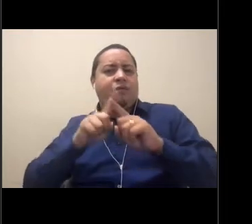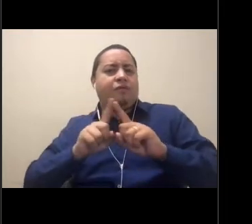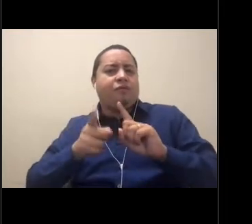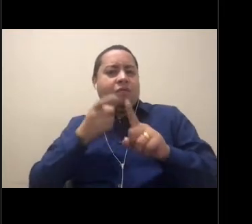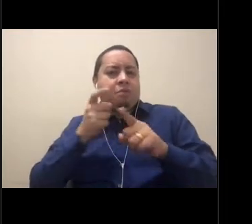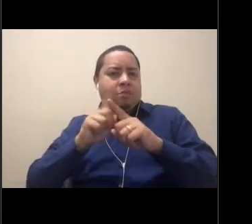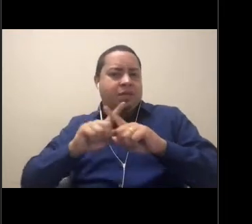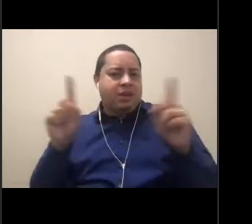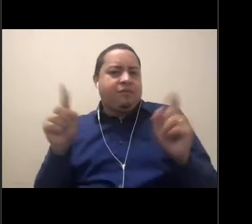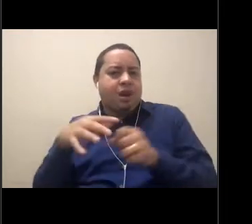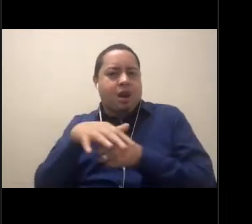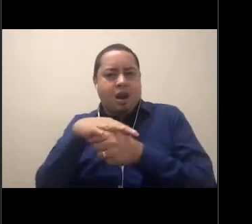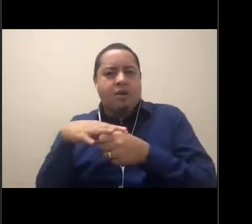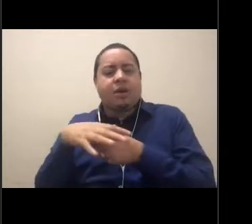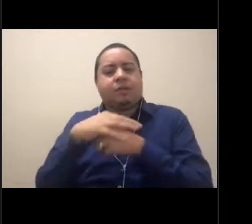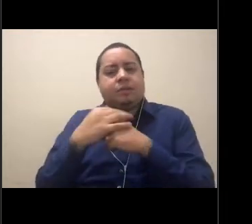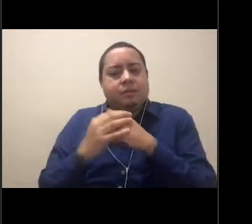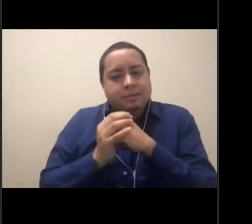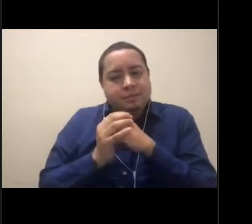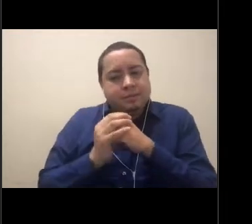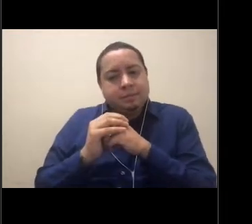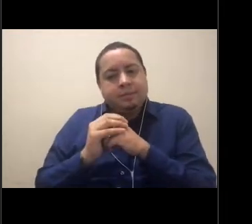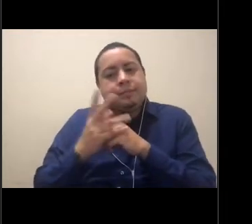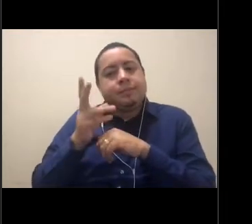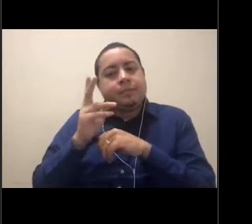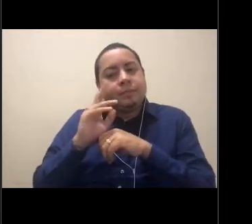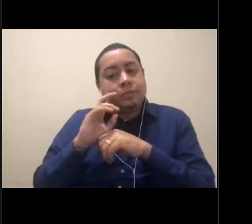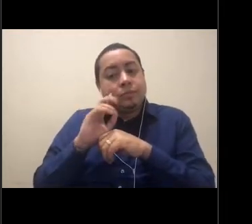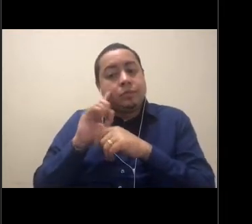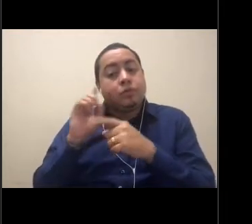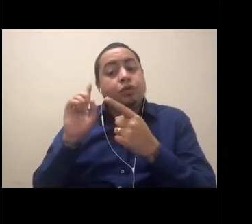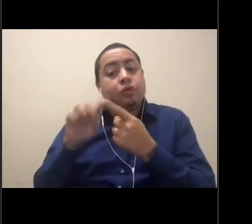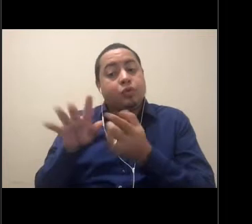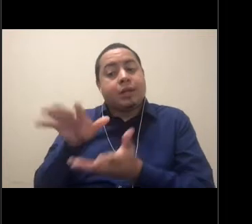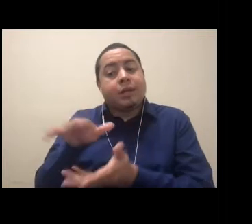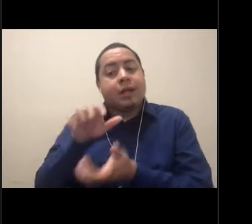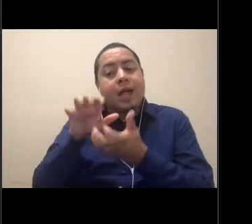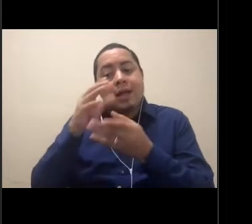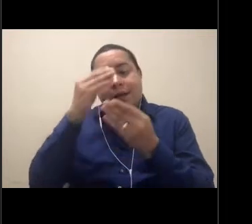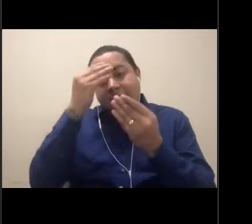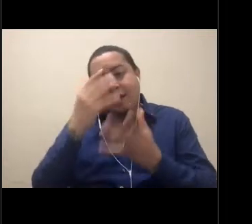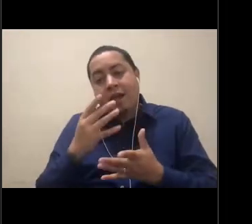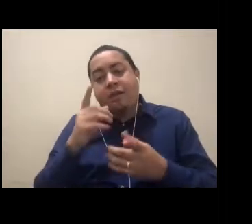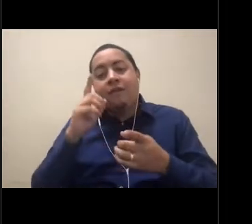So let's see, "To catch data from all directions." says ITIN.